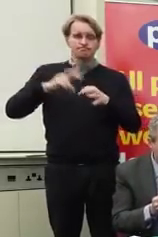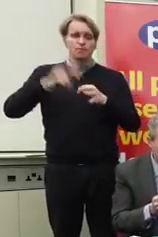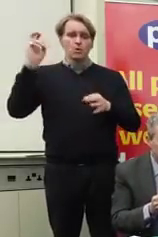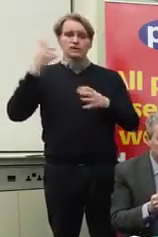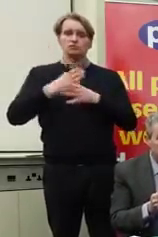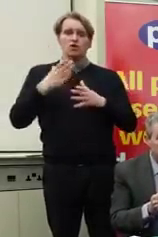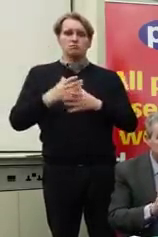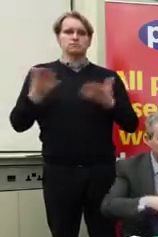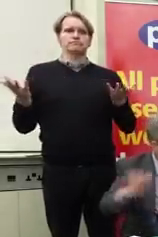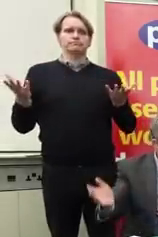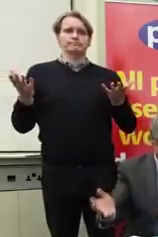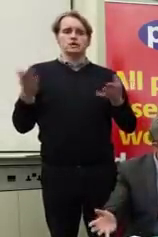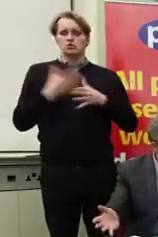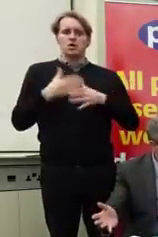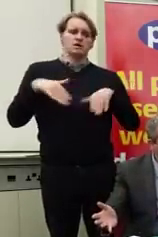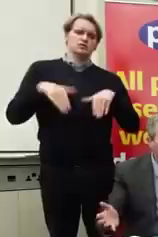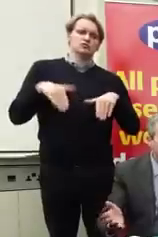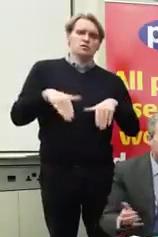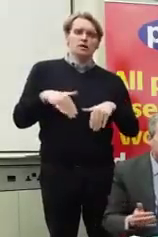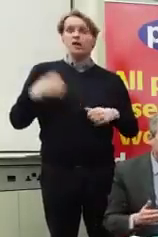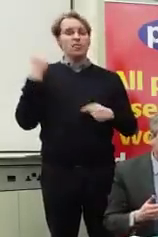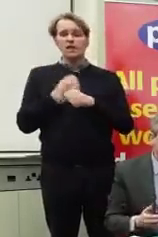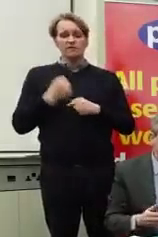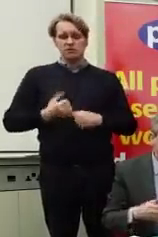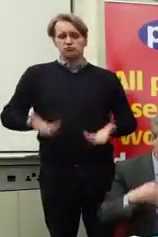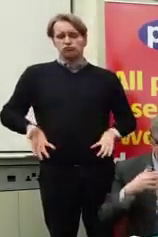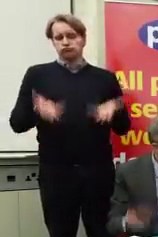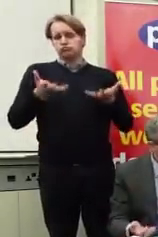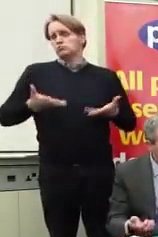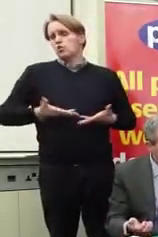because the government don't care about them and we're seeing this in job centres that